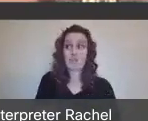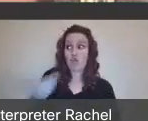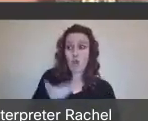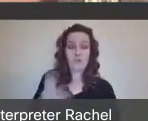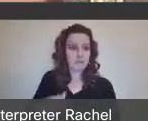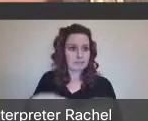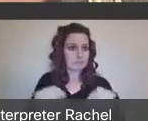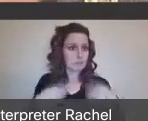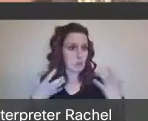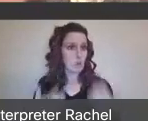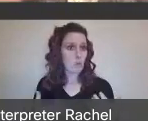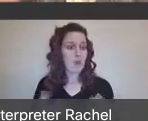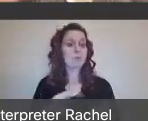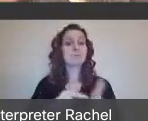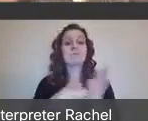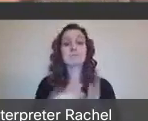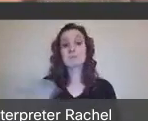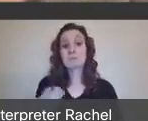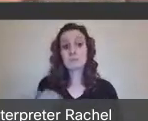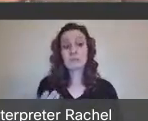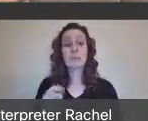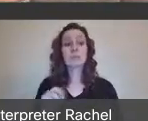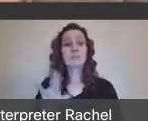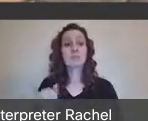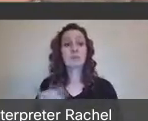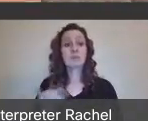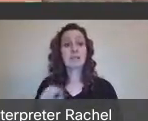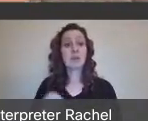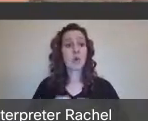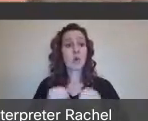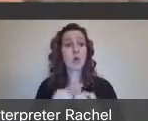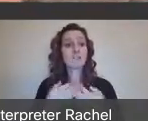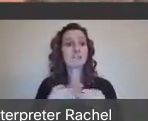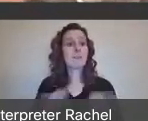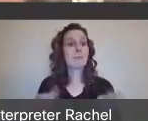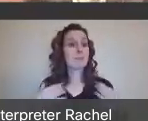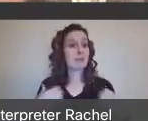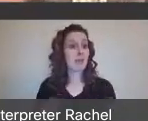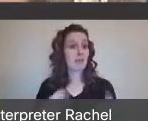the Montgomery County Office of Public Health will be bringing all people back for their second